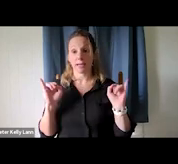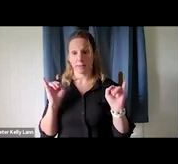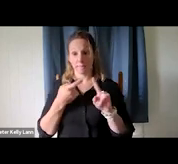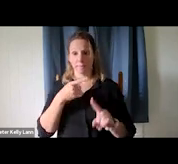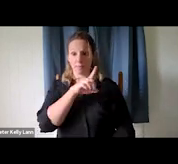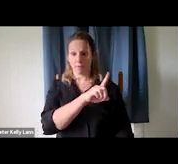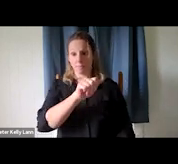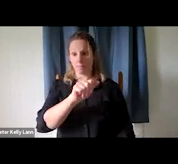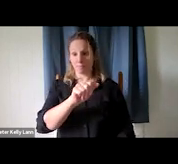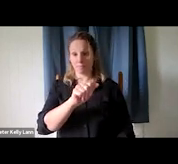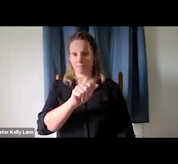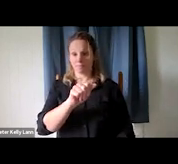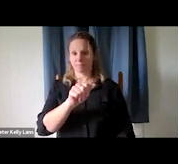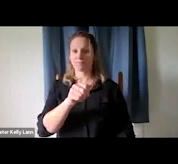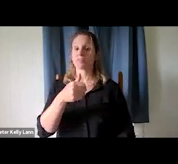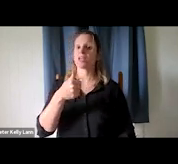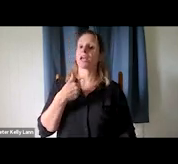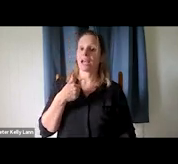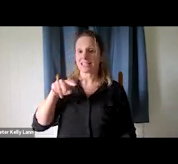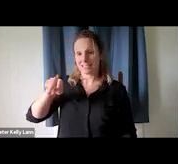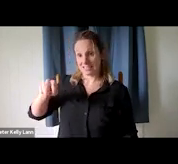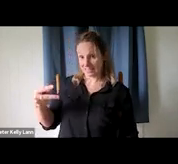The claimant has acquired a second separate